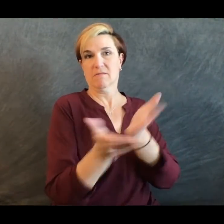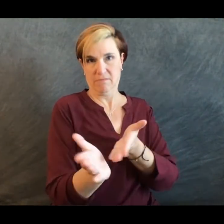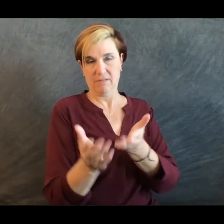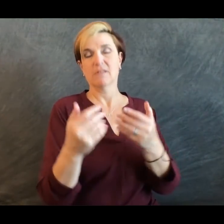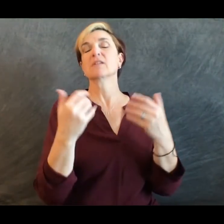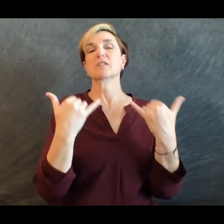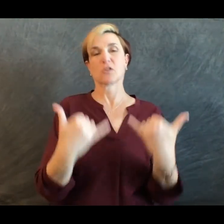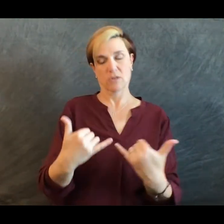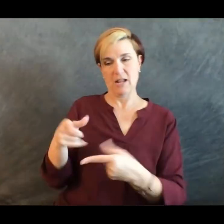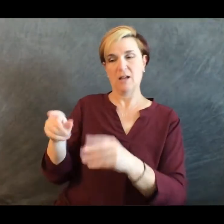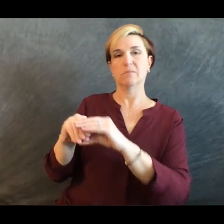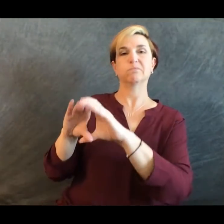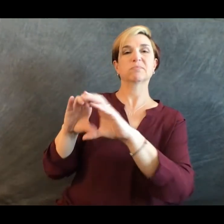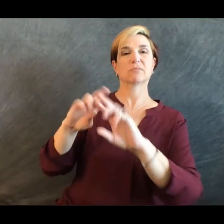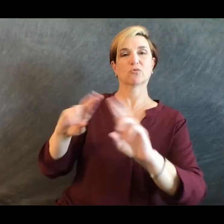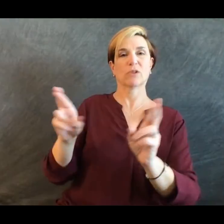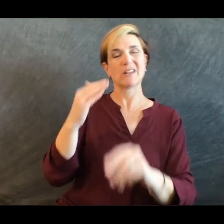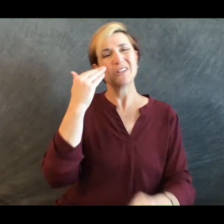you I've been helping our farmers for a couple of years because they would